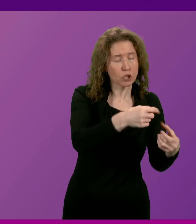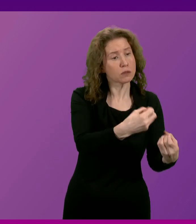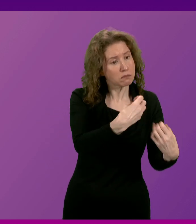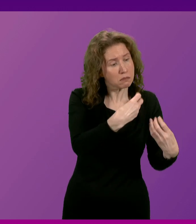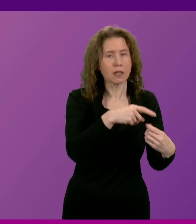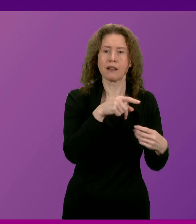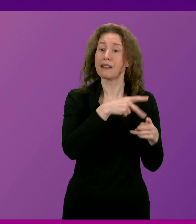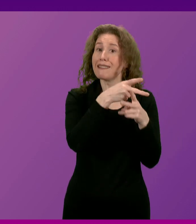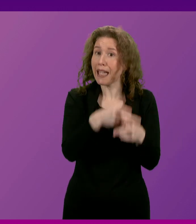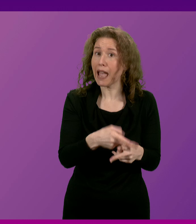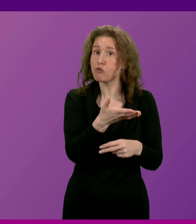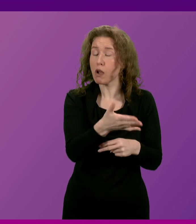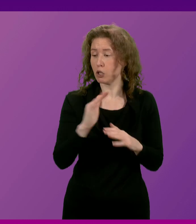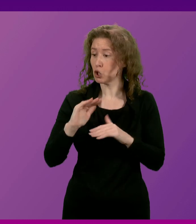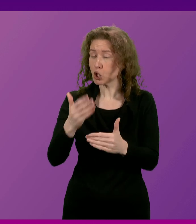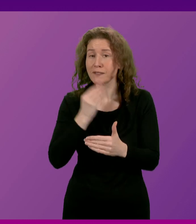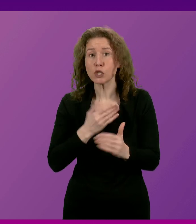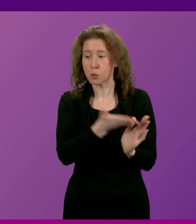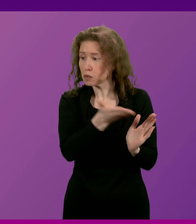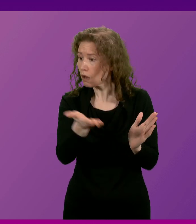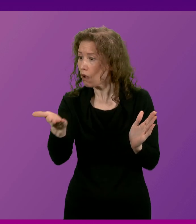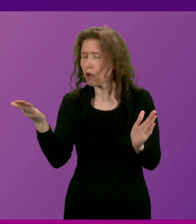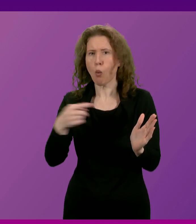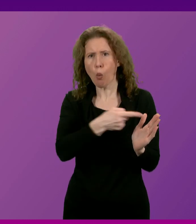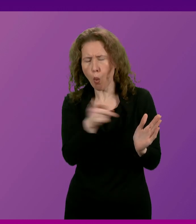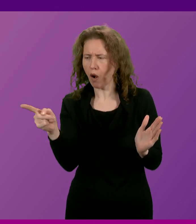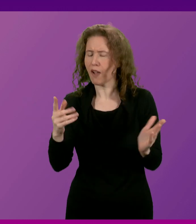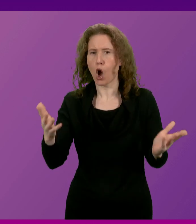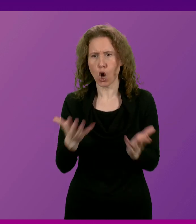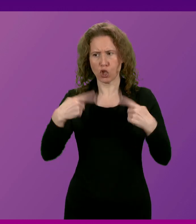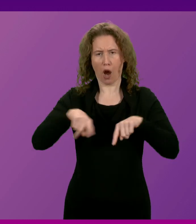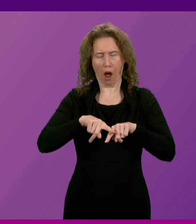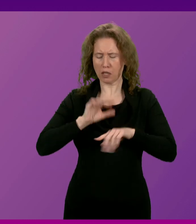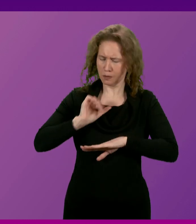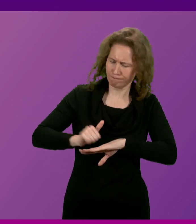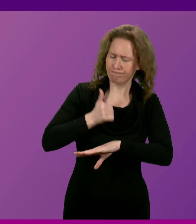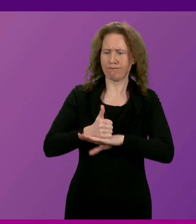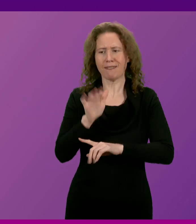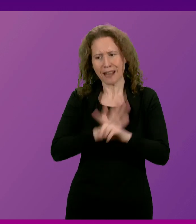carers and service users are urging us to implement a national care service because